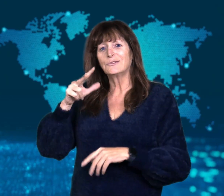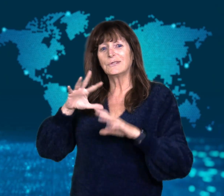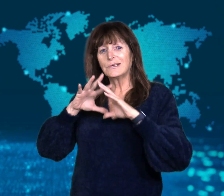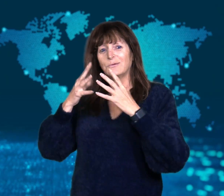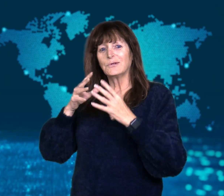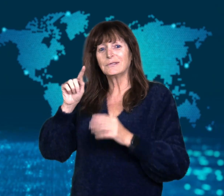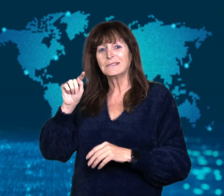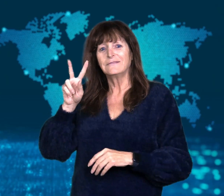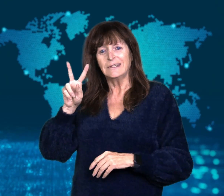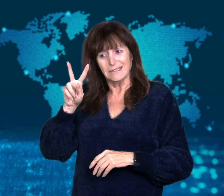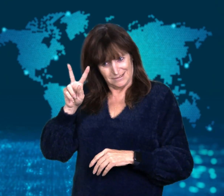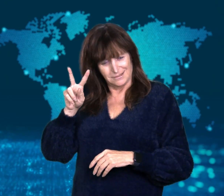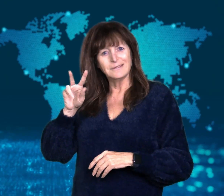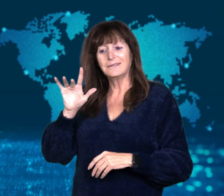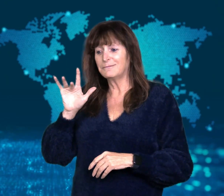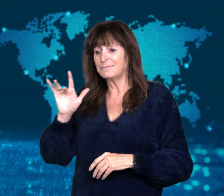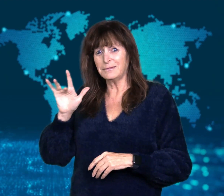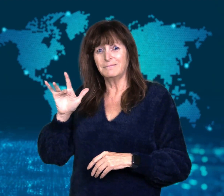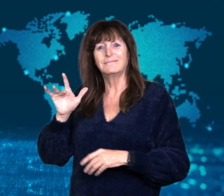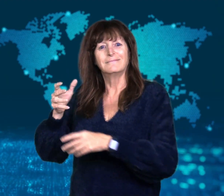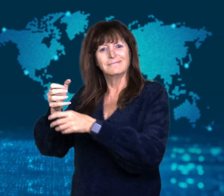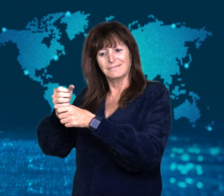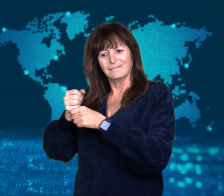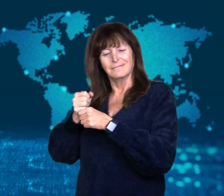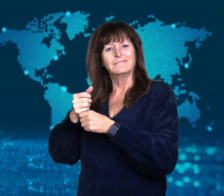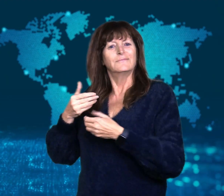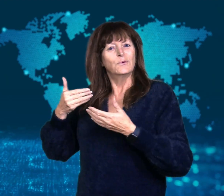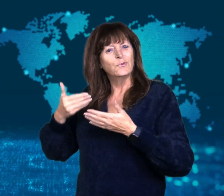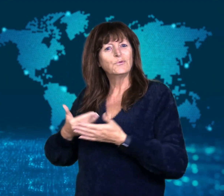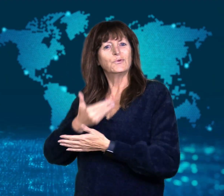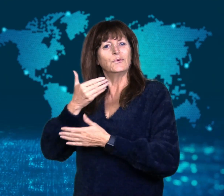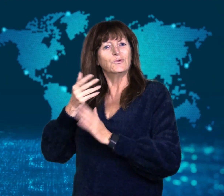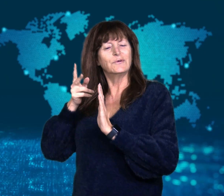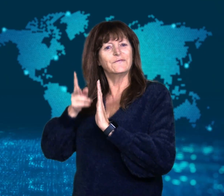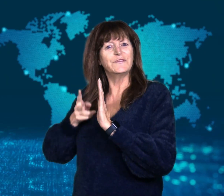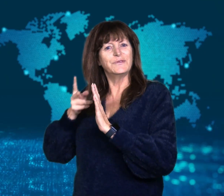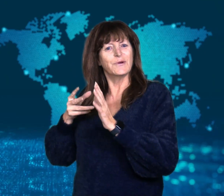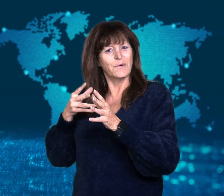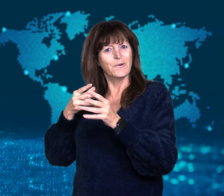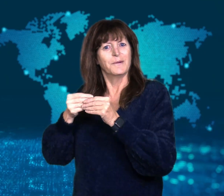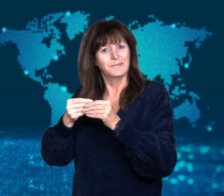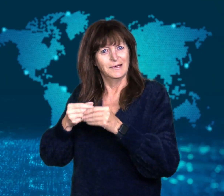and follow H3 World TV to get new video updates!